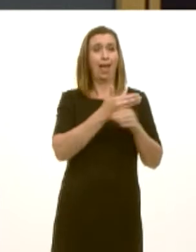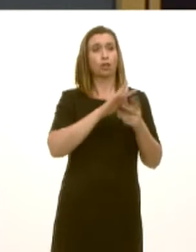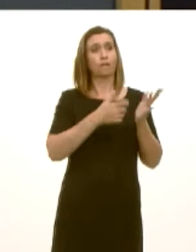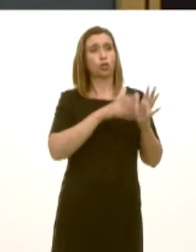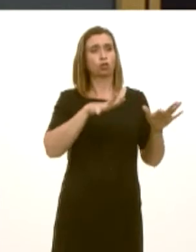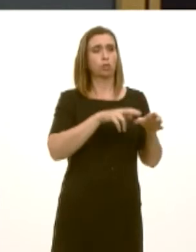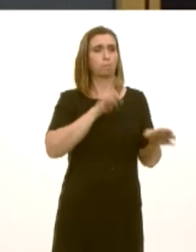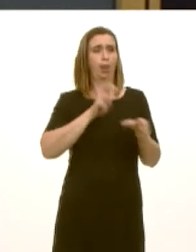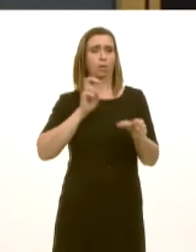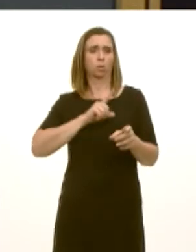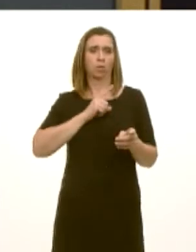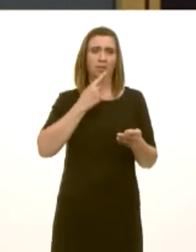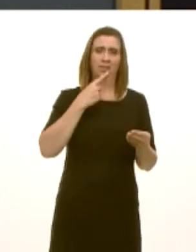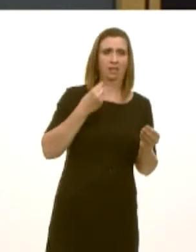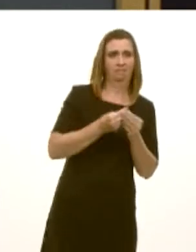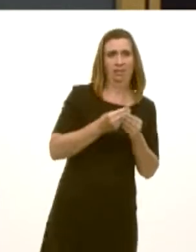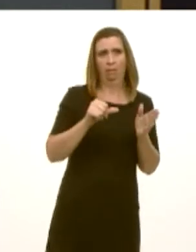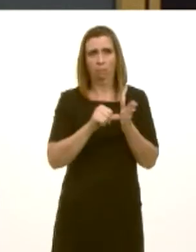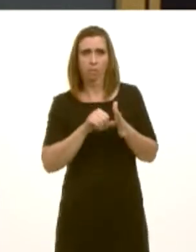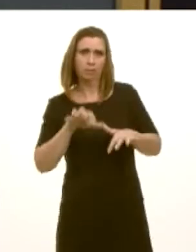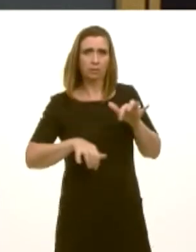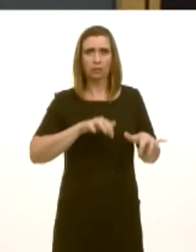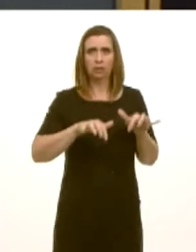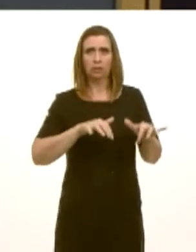financial difficulties for doing so, and the local authority is seeking alternative provision.